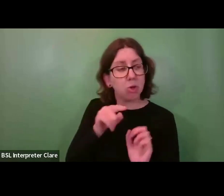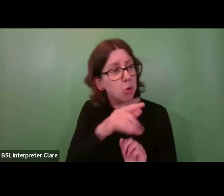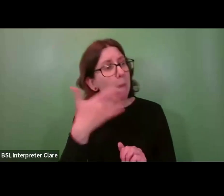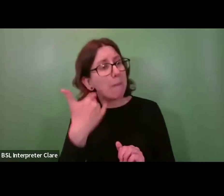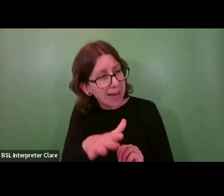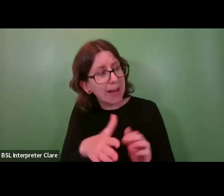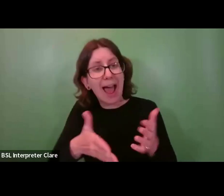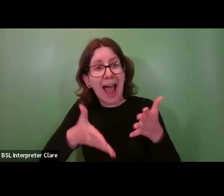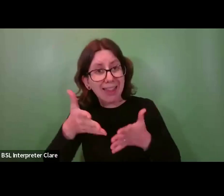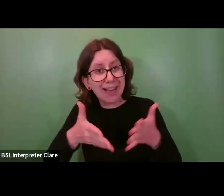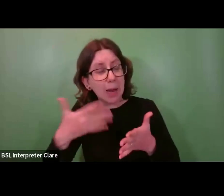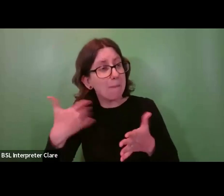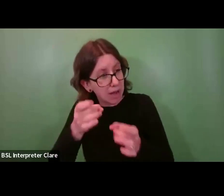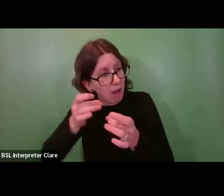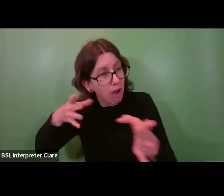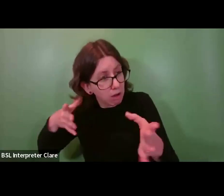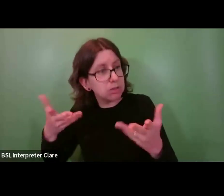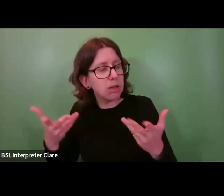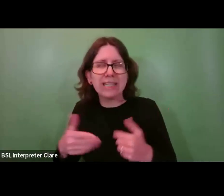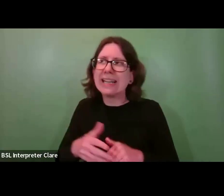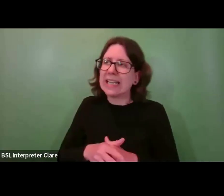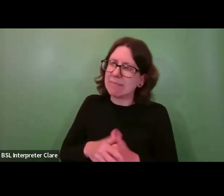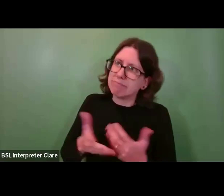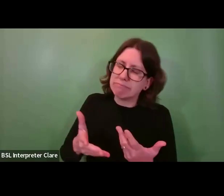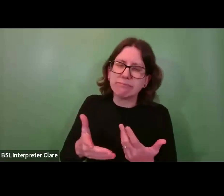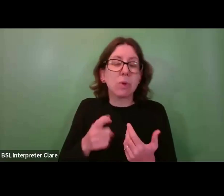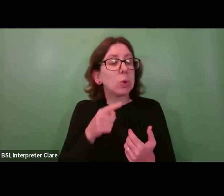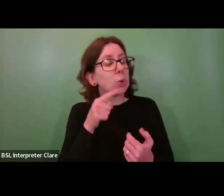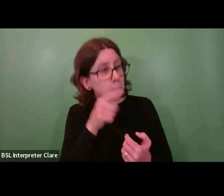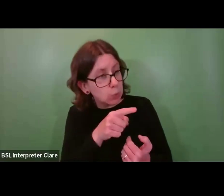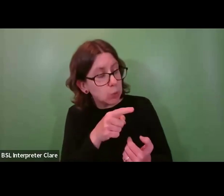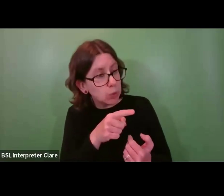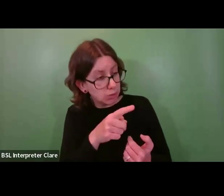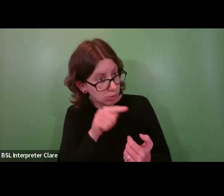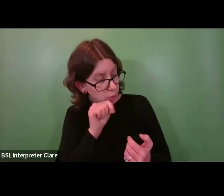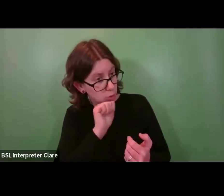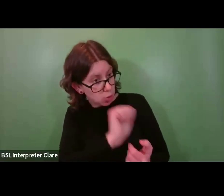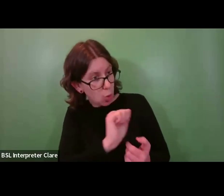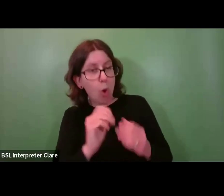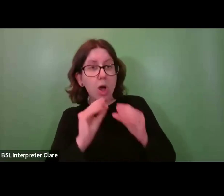And I said, "Yes." And he said, "So," he said, "when your coach is telling you